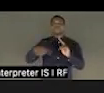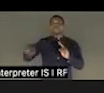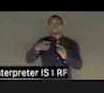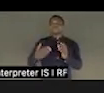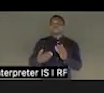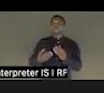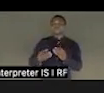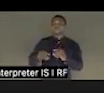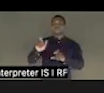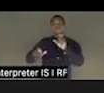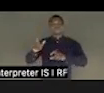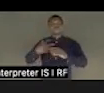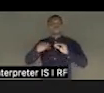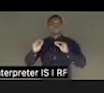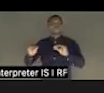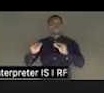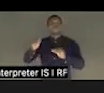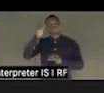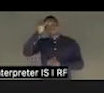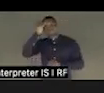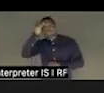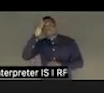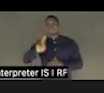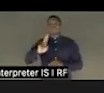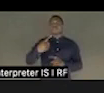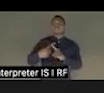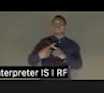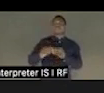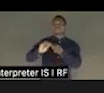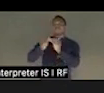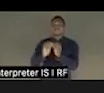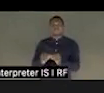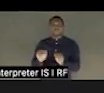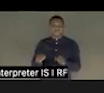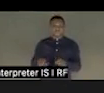Because when this doesn't work, when people with disabilities are not involved